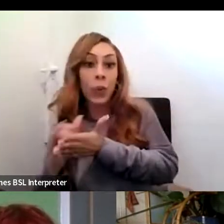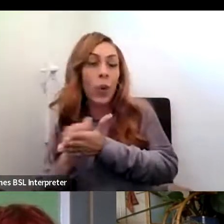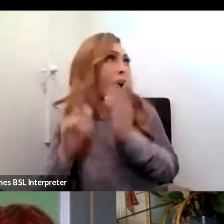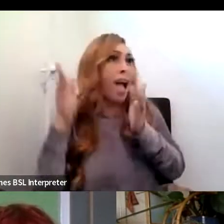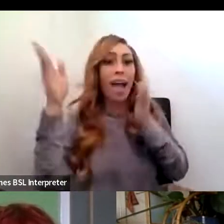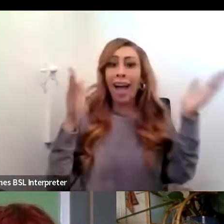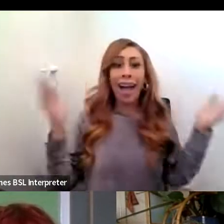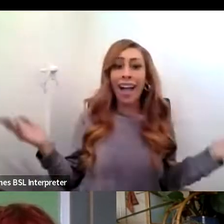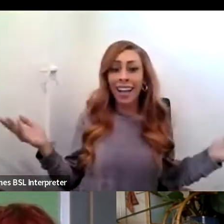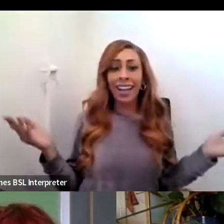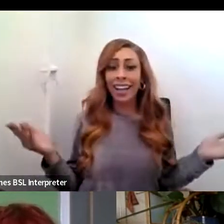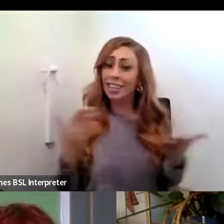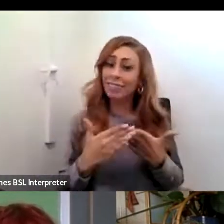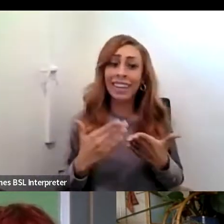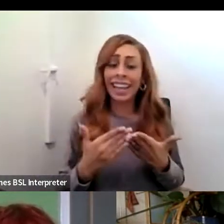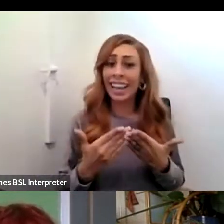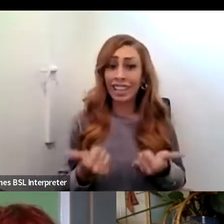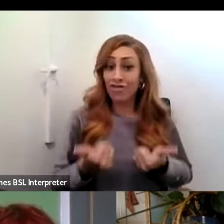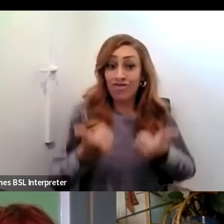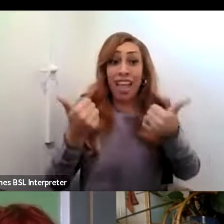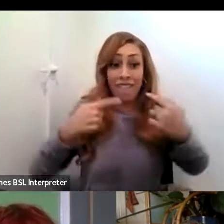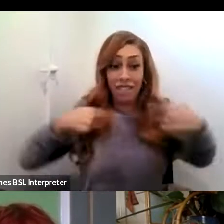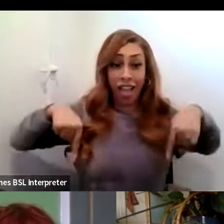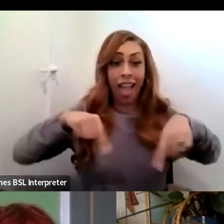It's really great for us to be able to bring work